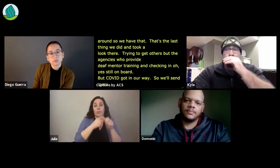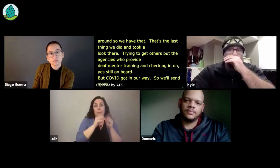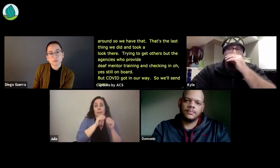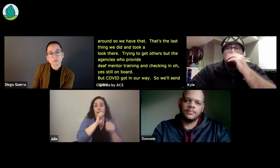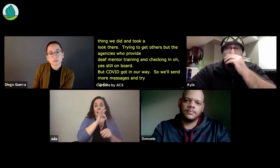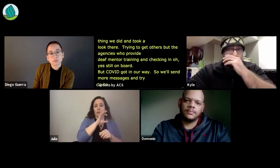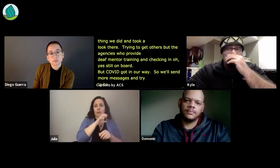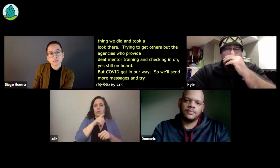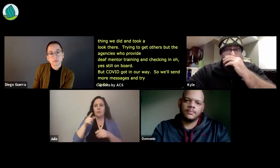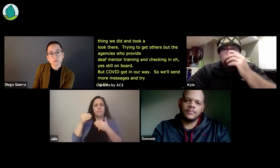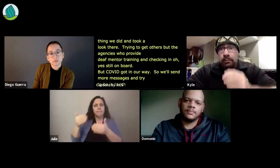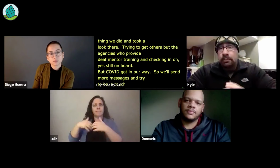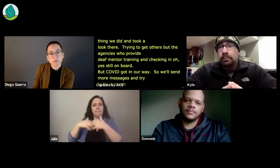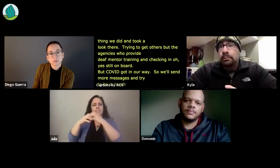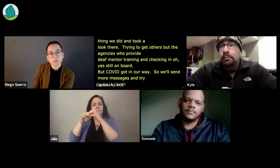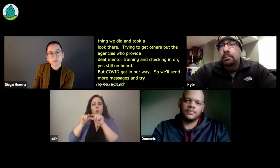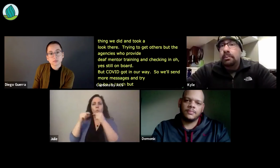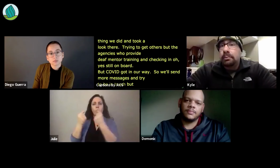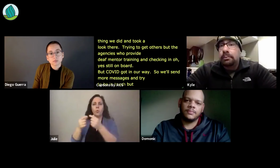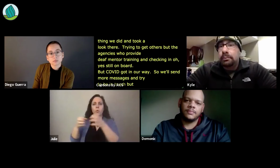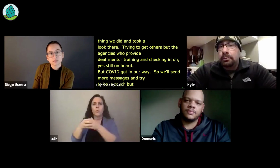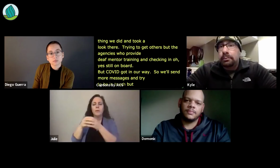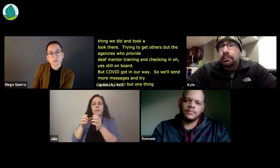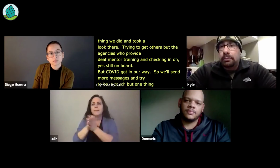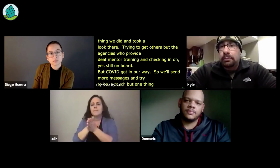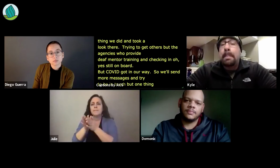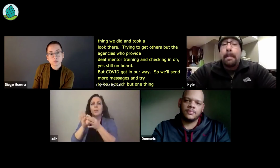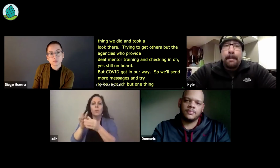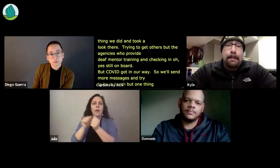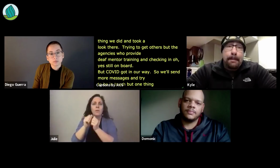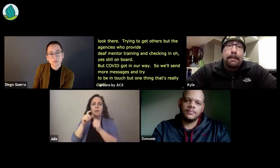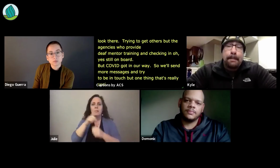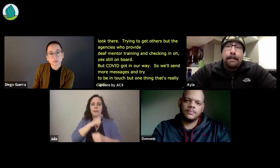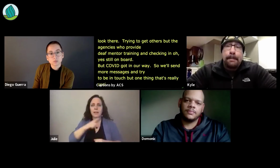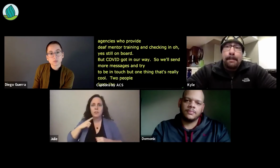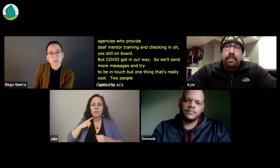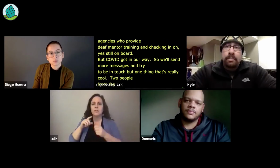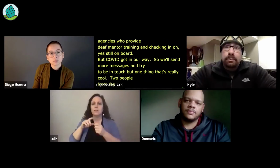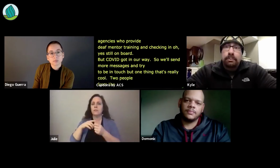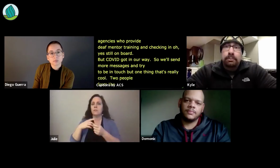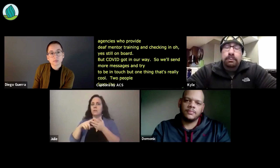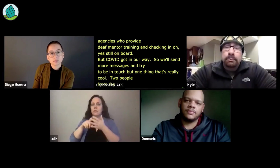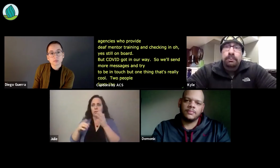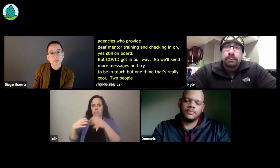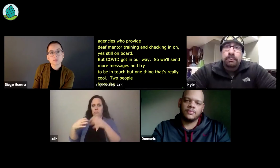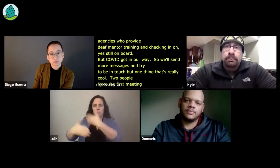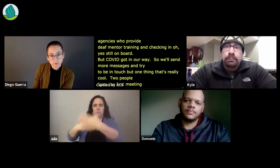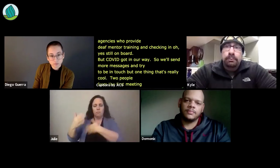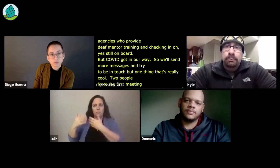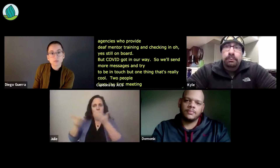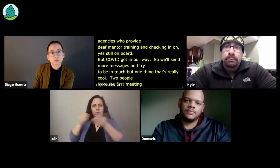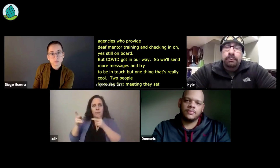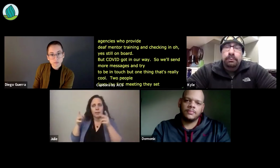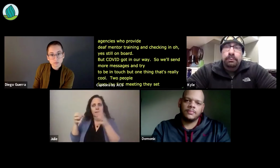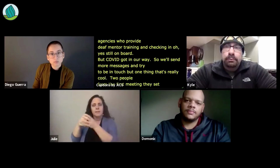they set up a group that are really excited to meet with legislatures and inviting people to the table and having different discussions